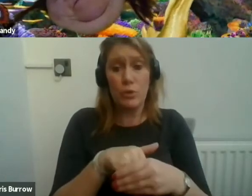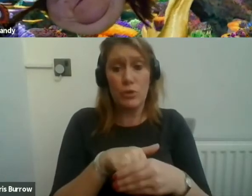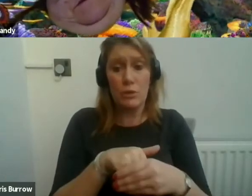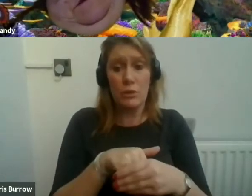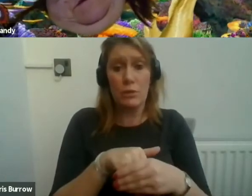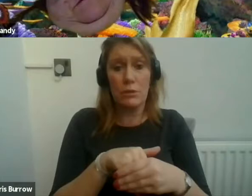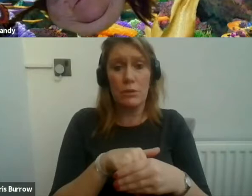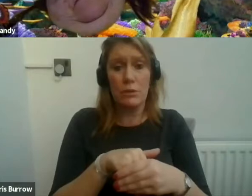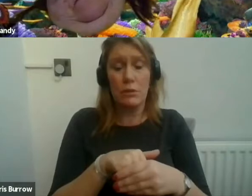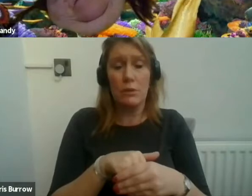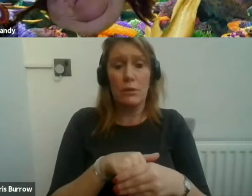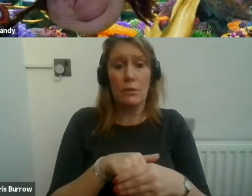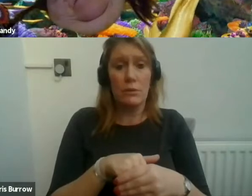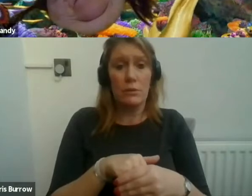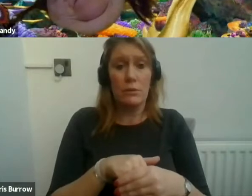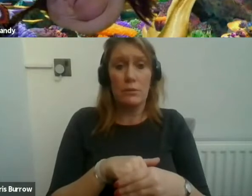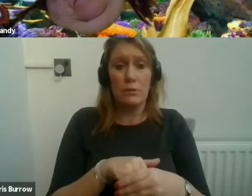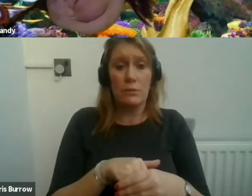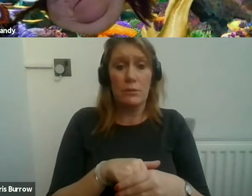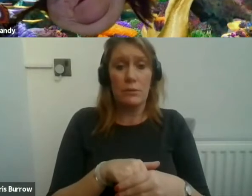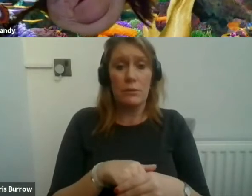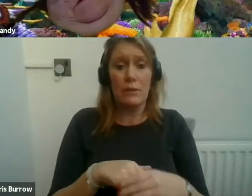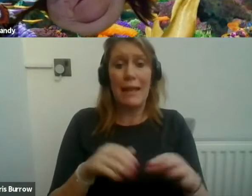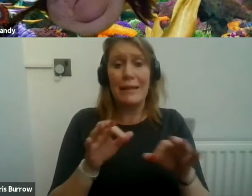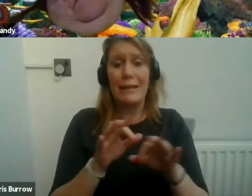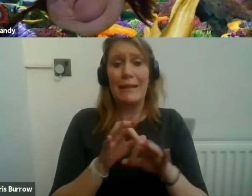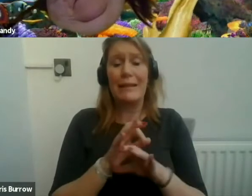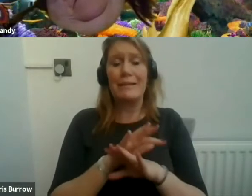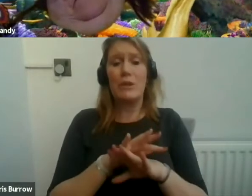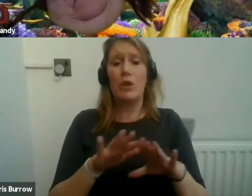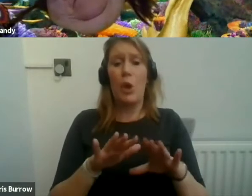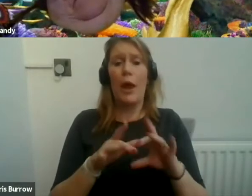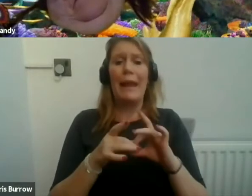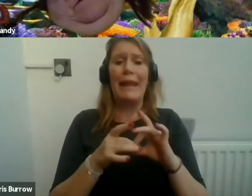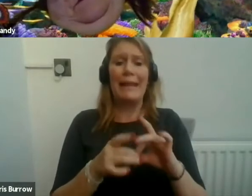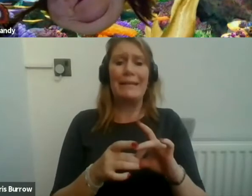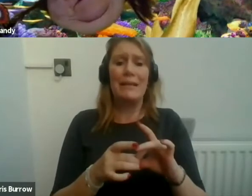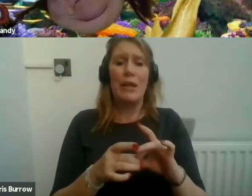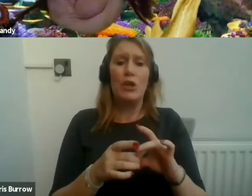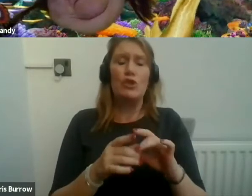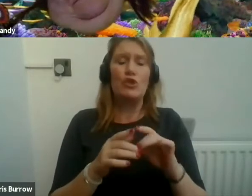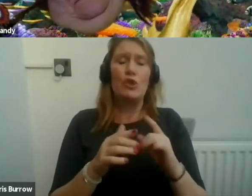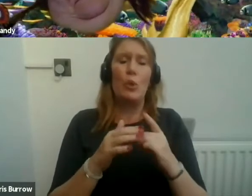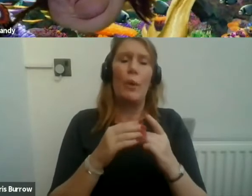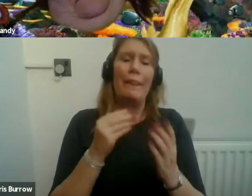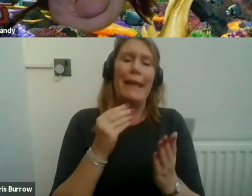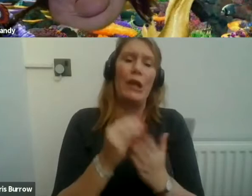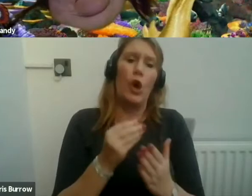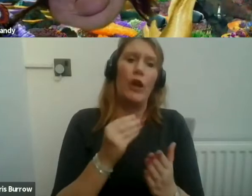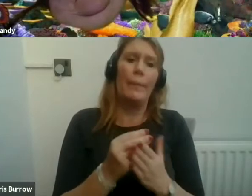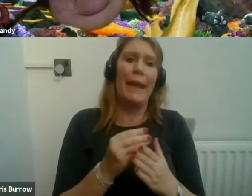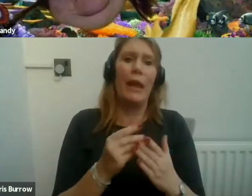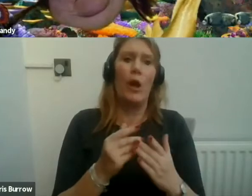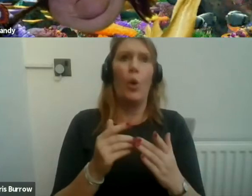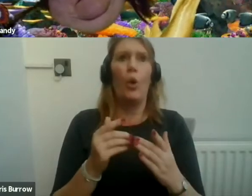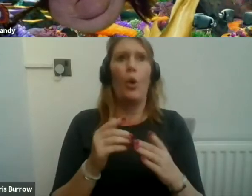absolutely nothing to do with capitalism and economy. And the way we often value